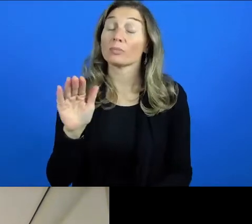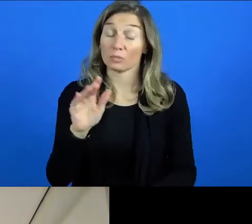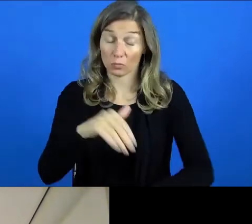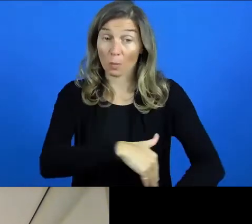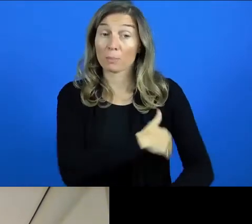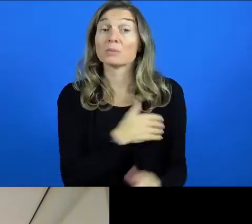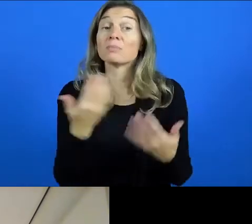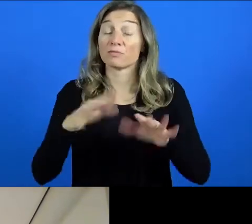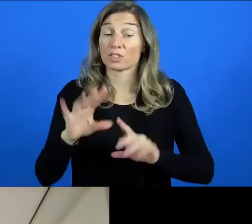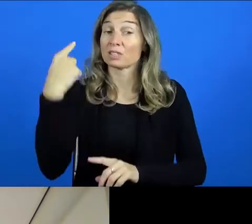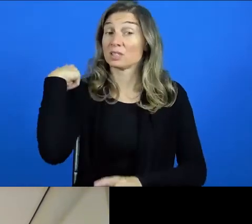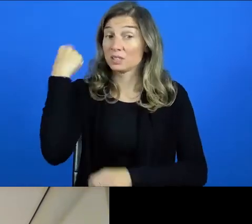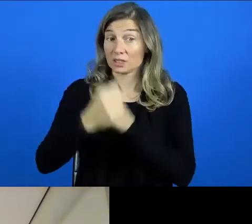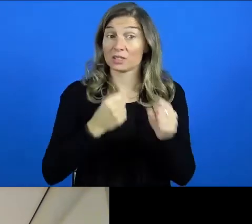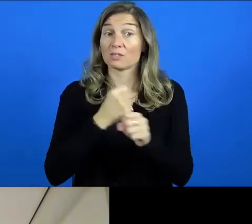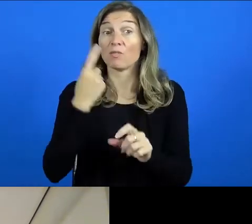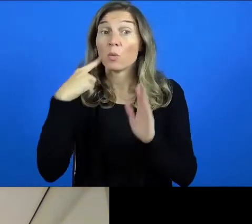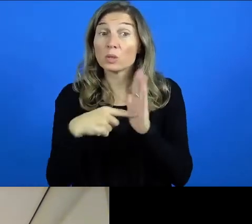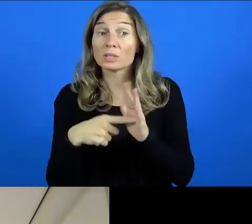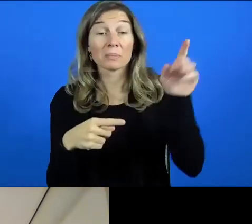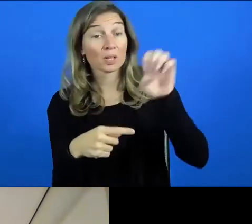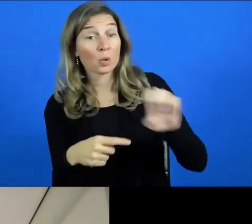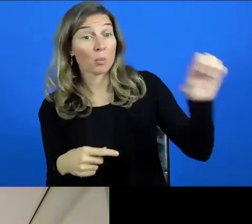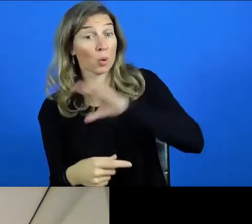how the Commission monitors the EU funds to promote the rights